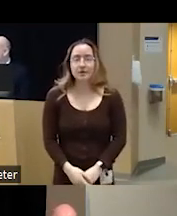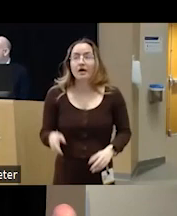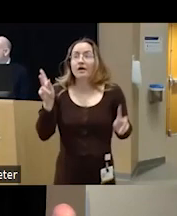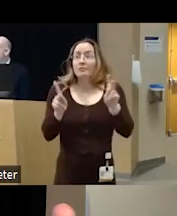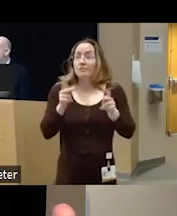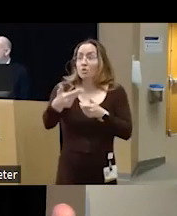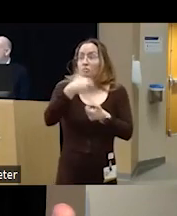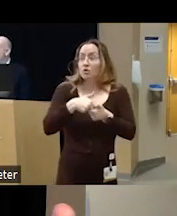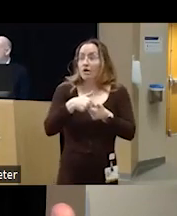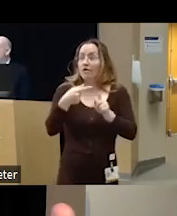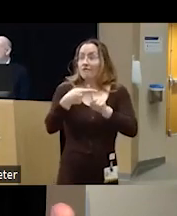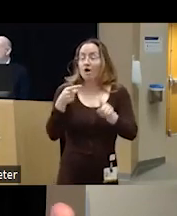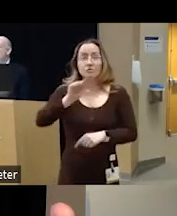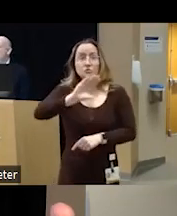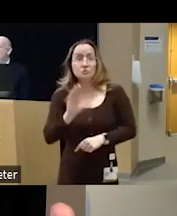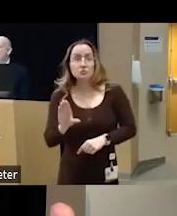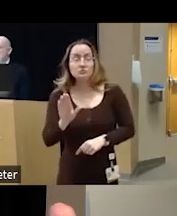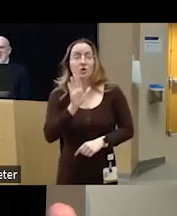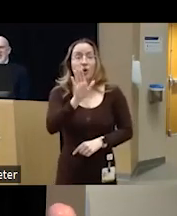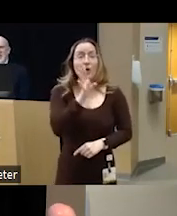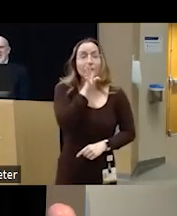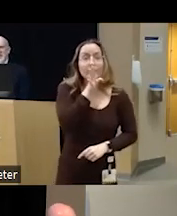Your microphones will be turned off and